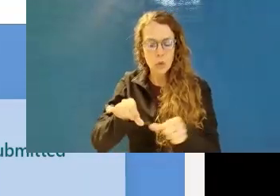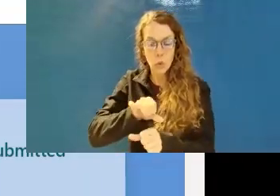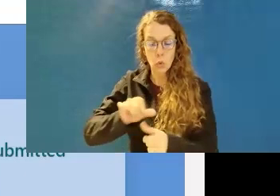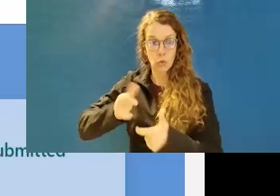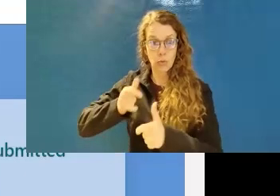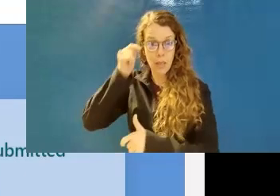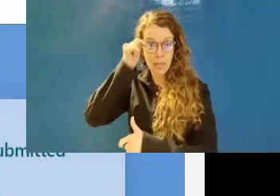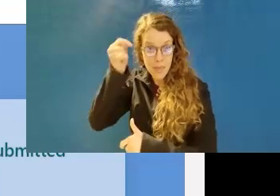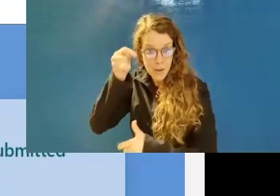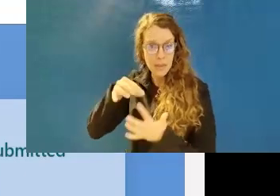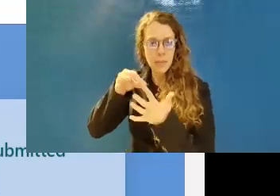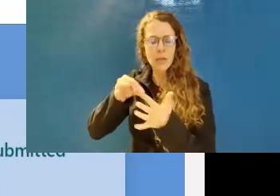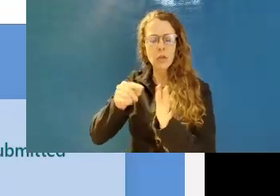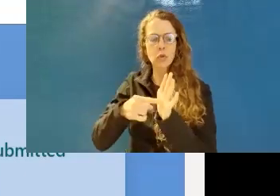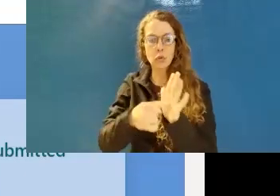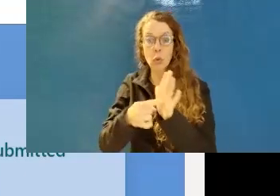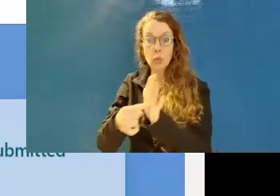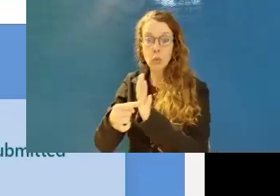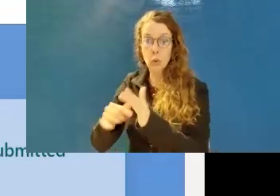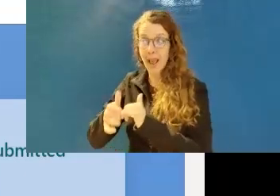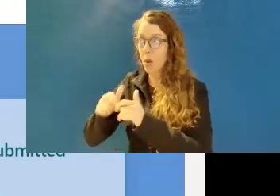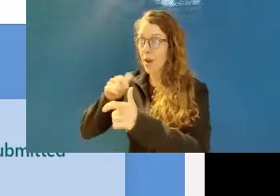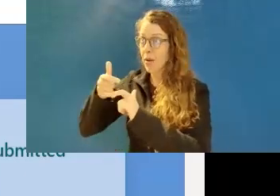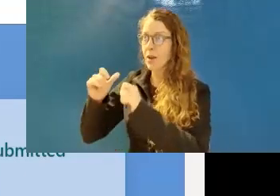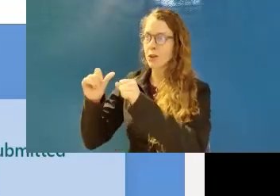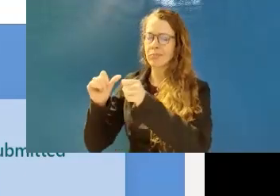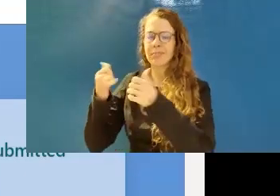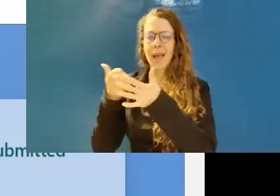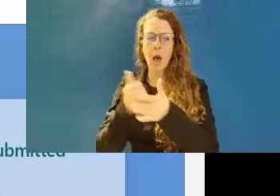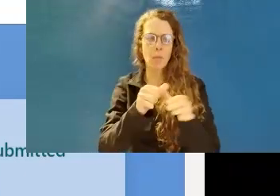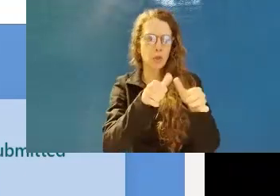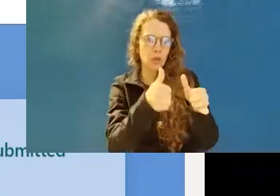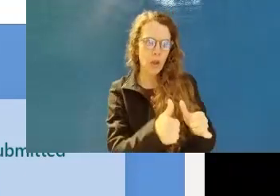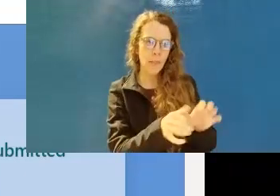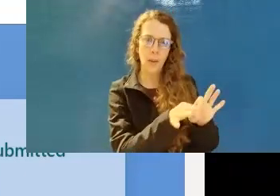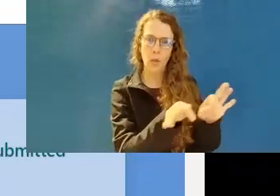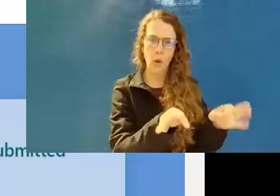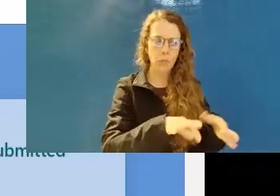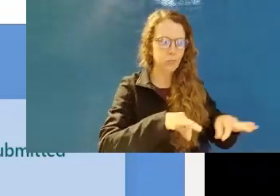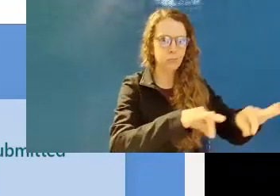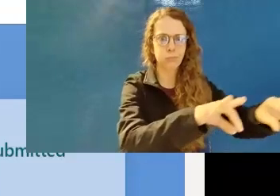theory, especially in highlighting how interaction shapes language learning. Your example about children learning manners